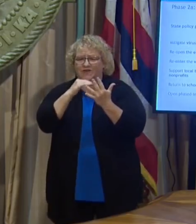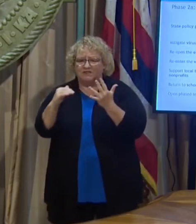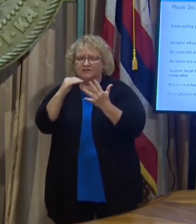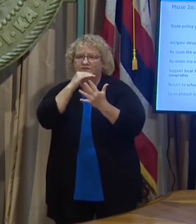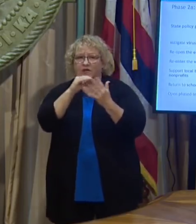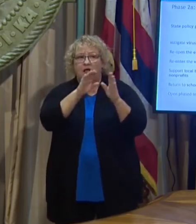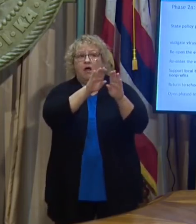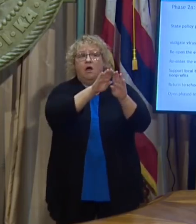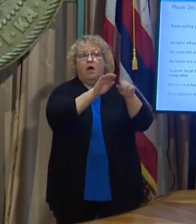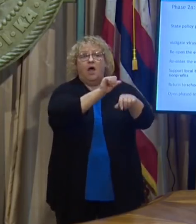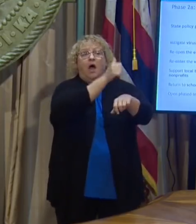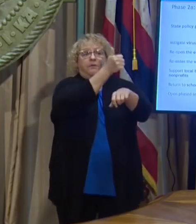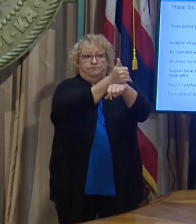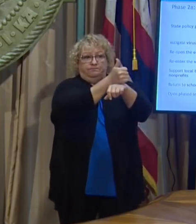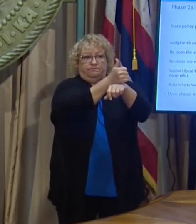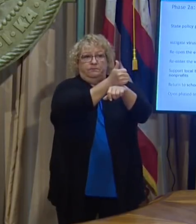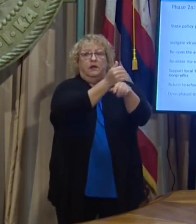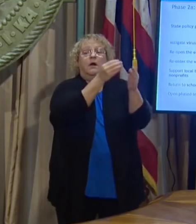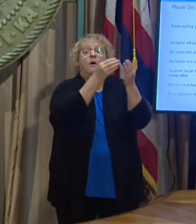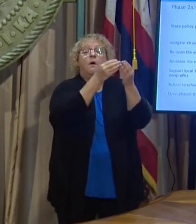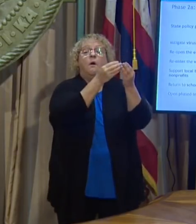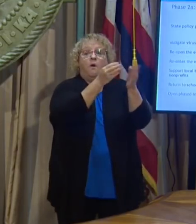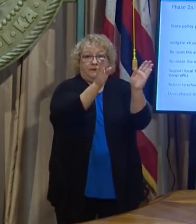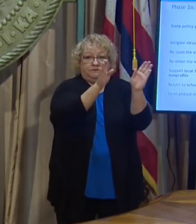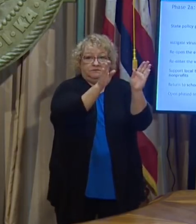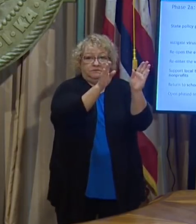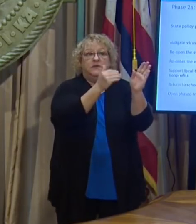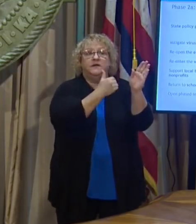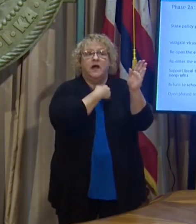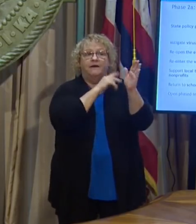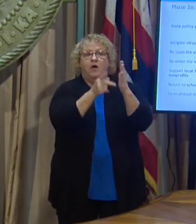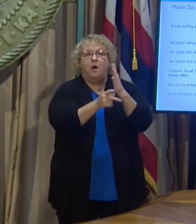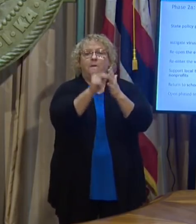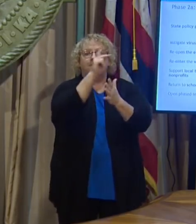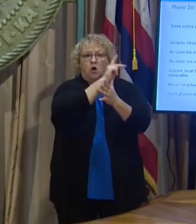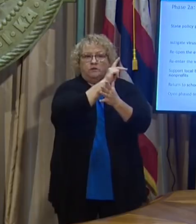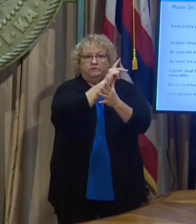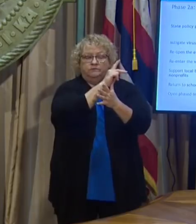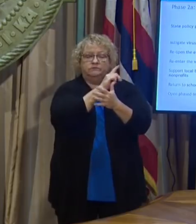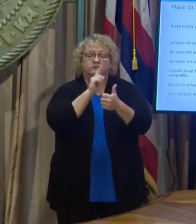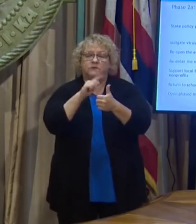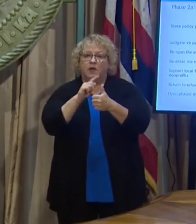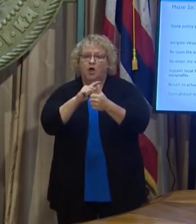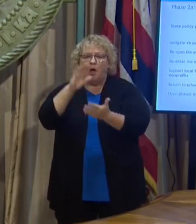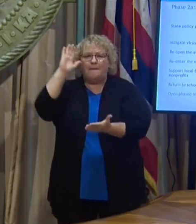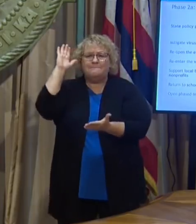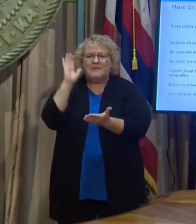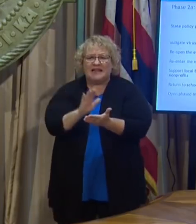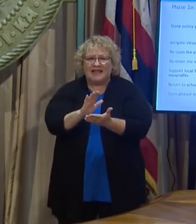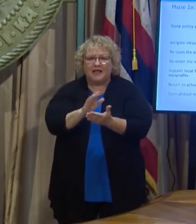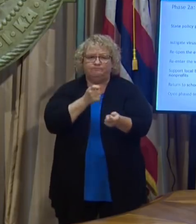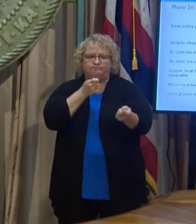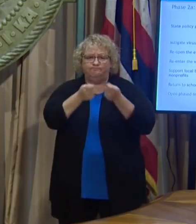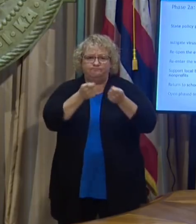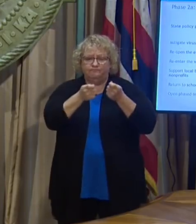WILL HAVE TO OPEN IN PHASES. THE REOPENING GRADUALLY WILL SET SOME PRIORITIES, RIGHT?